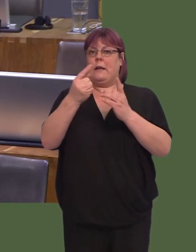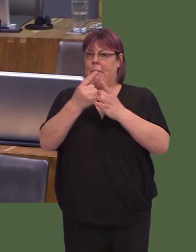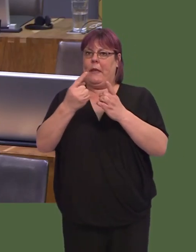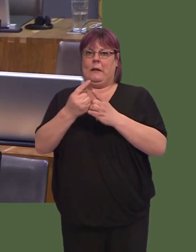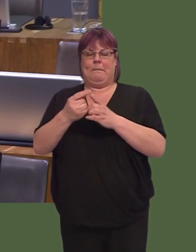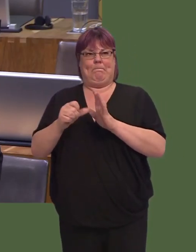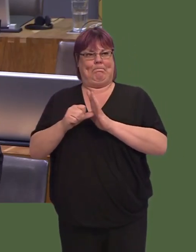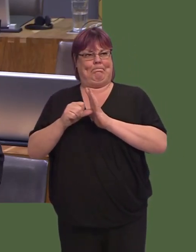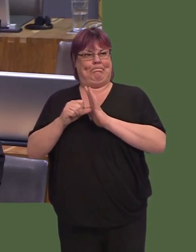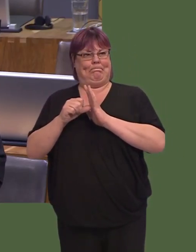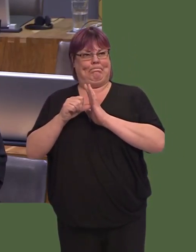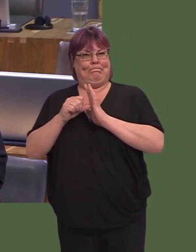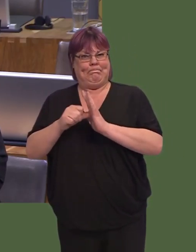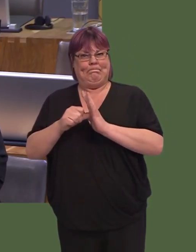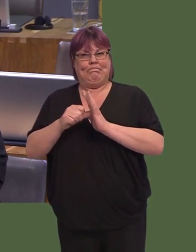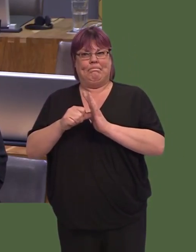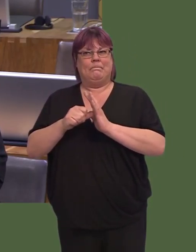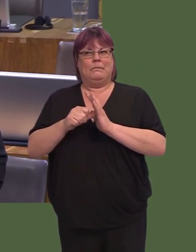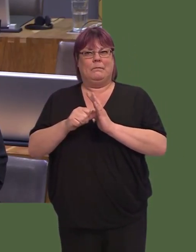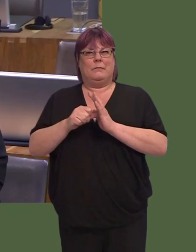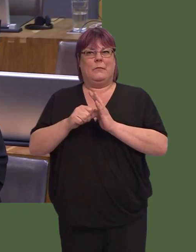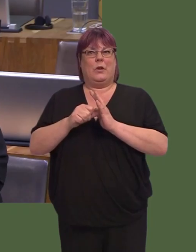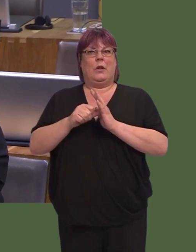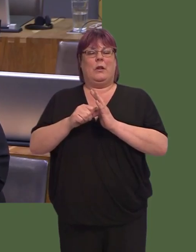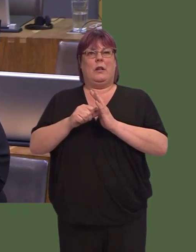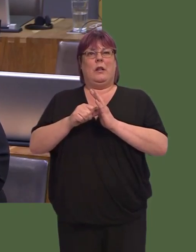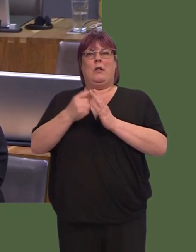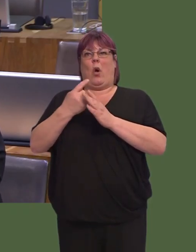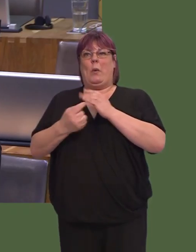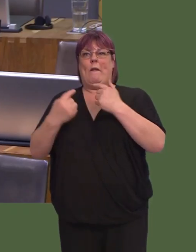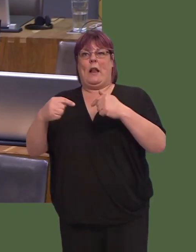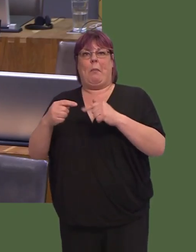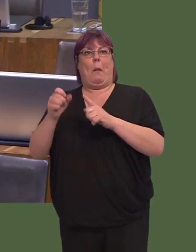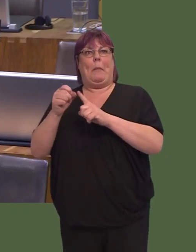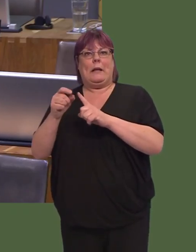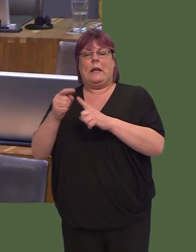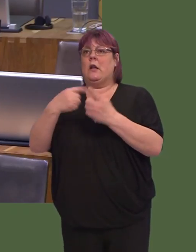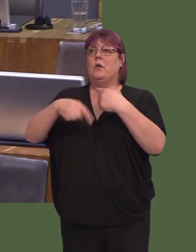to get hold of without plastic, so there is a big issue about us working with the UK Government